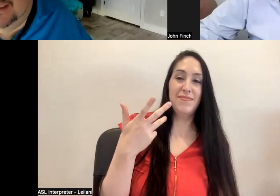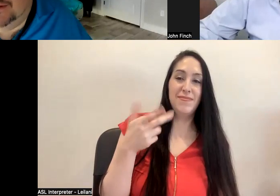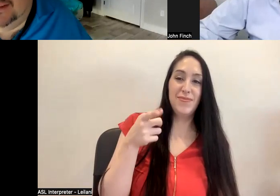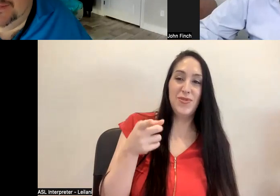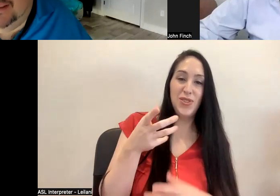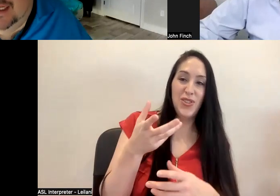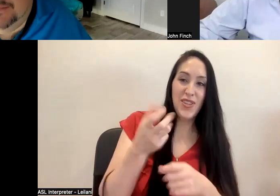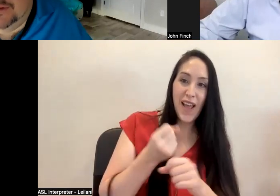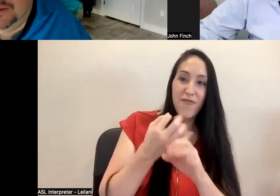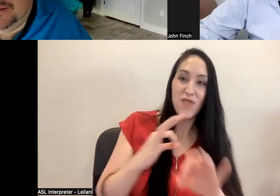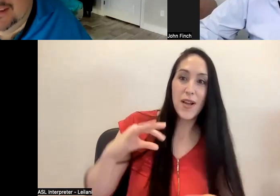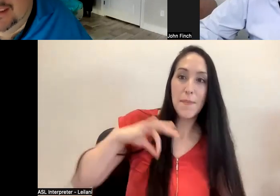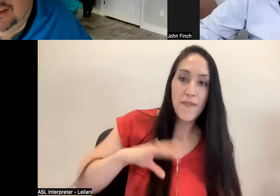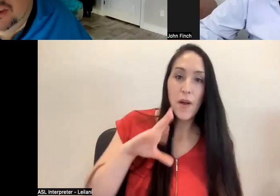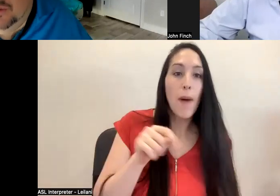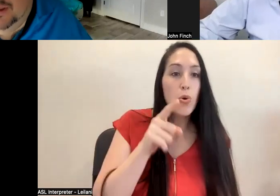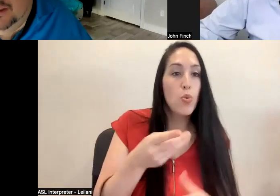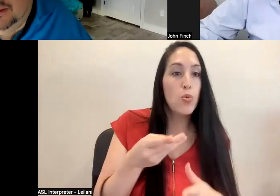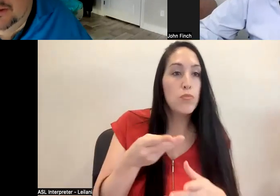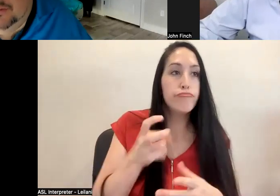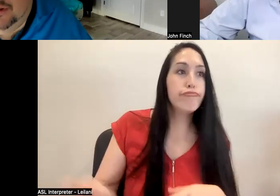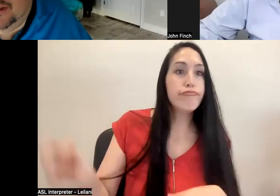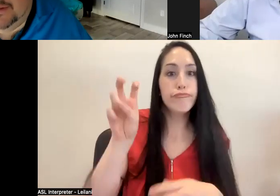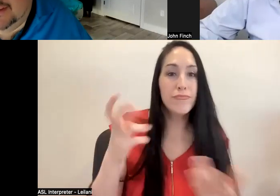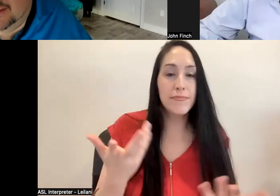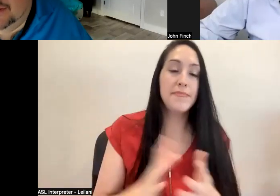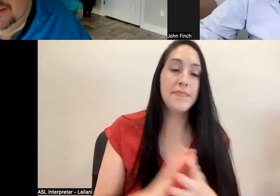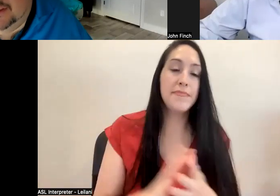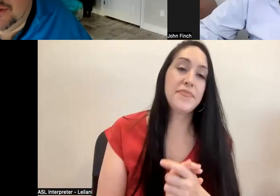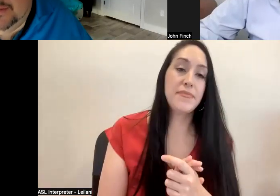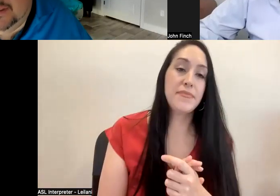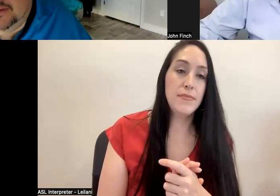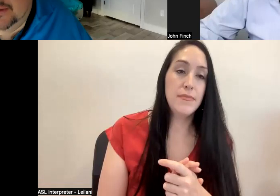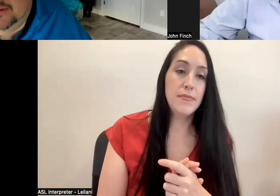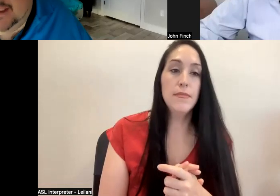that I was explaining able to say, well, you're able to take all these trips and do this kind